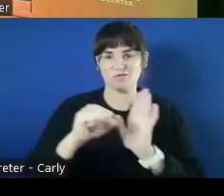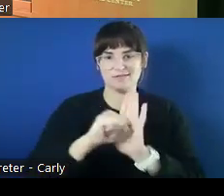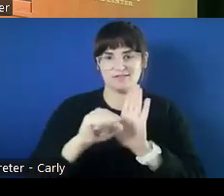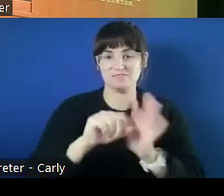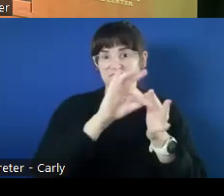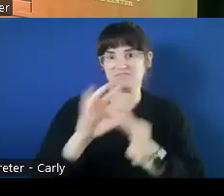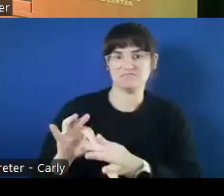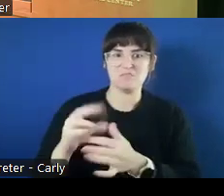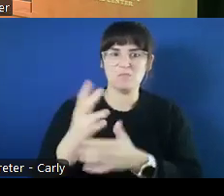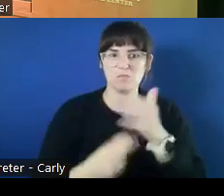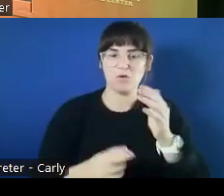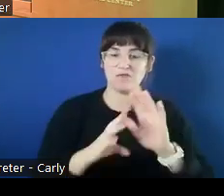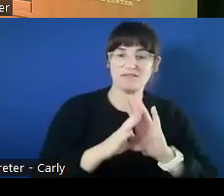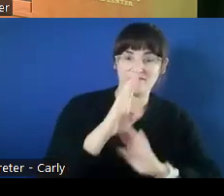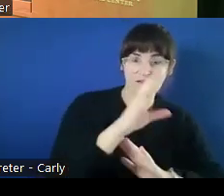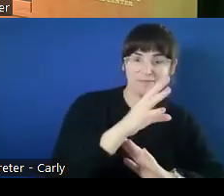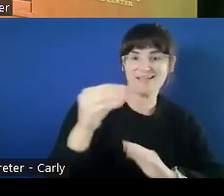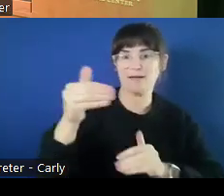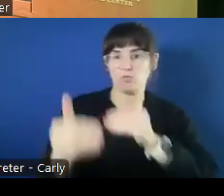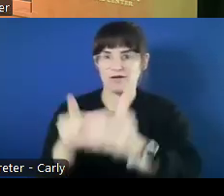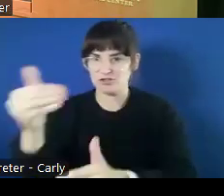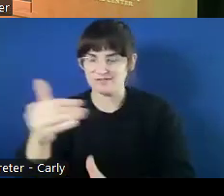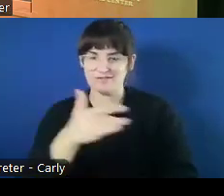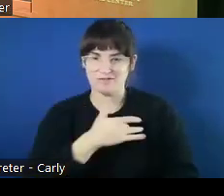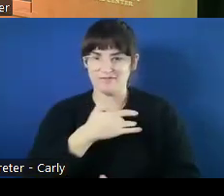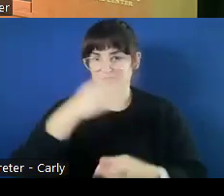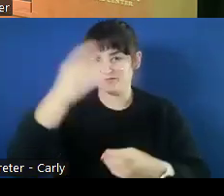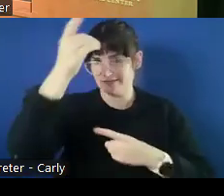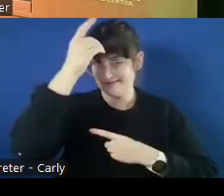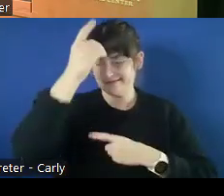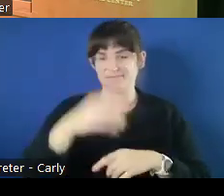with both the development and the progression of cardiovascular disease we know that when people